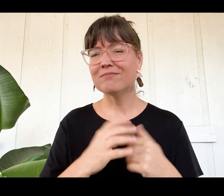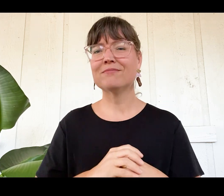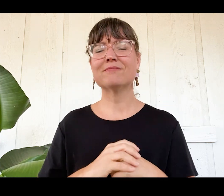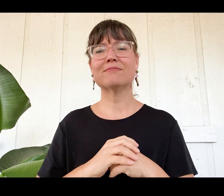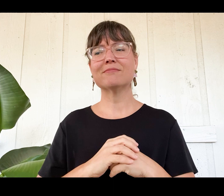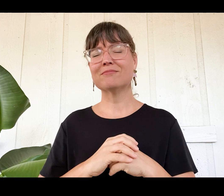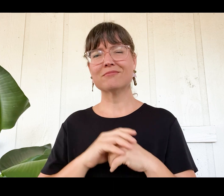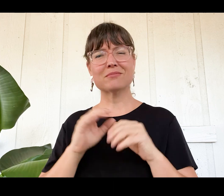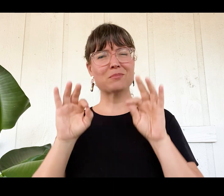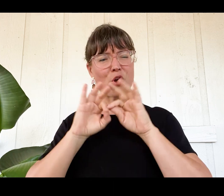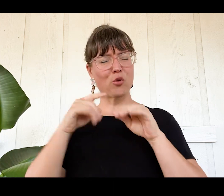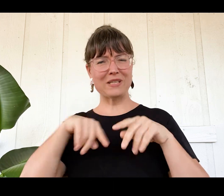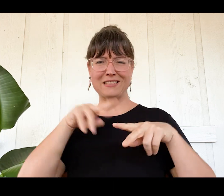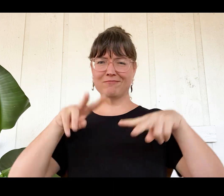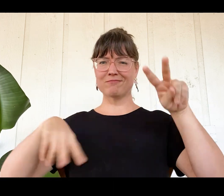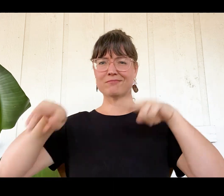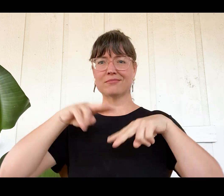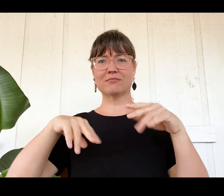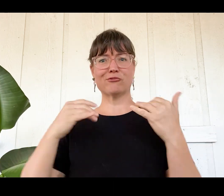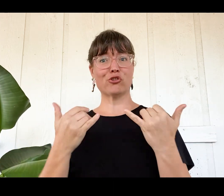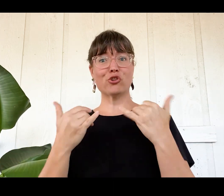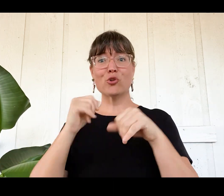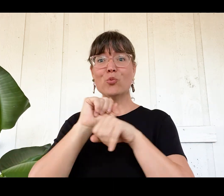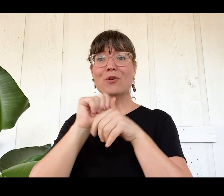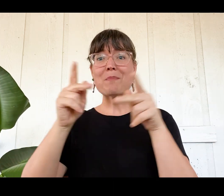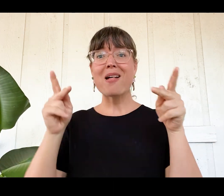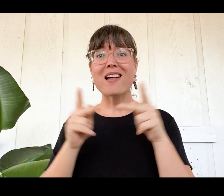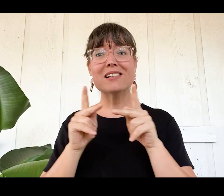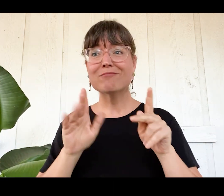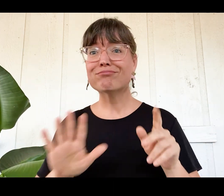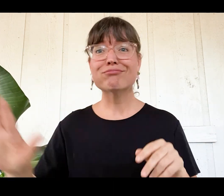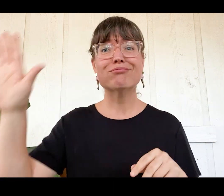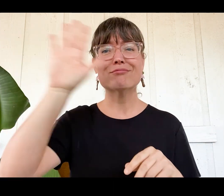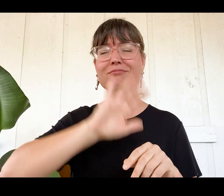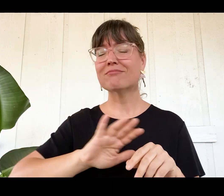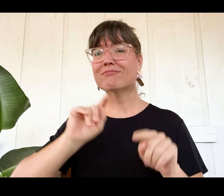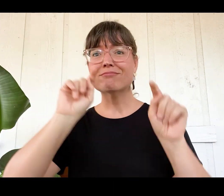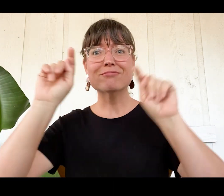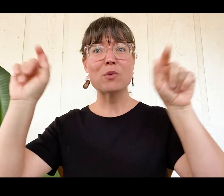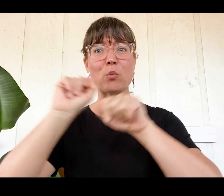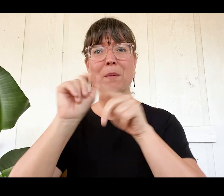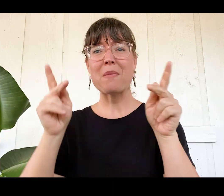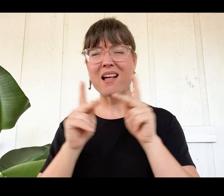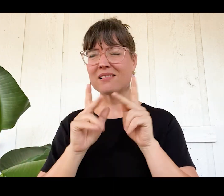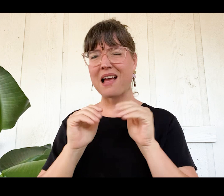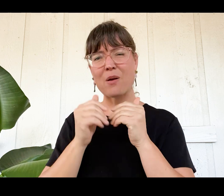networking opportunities are accessible? We also must look at existing workplaces